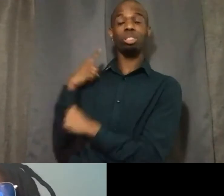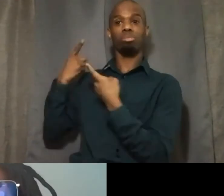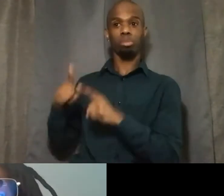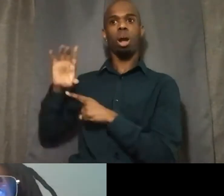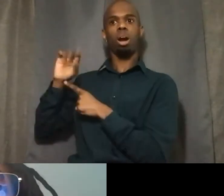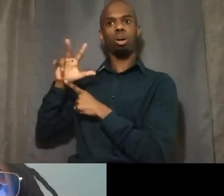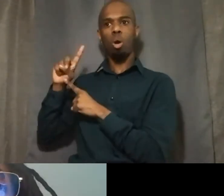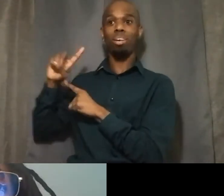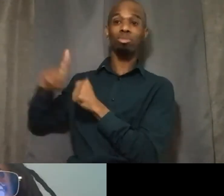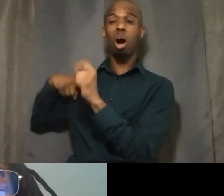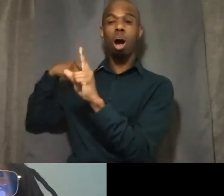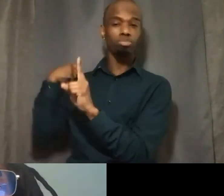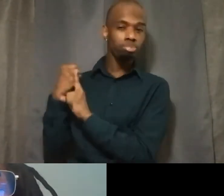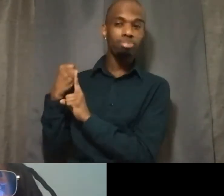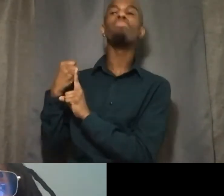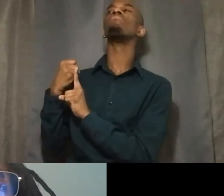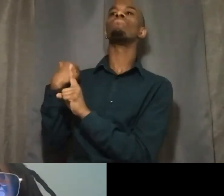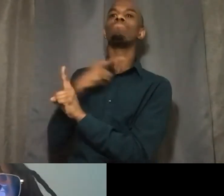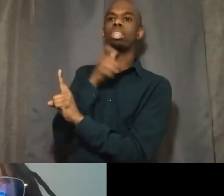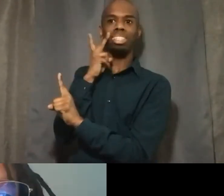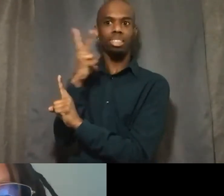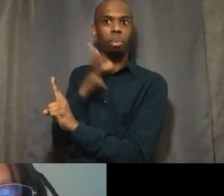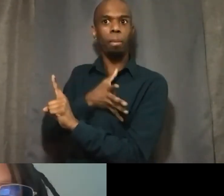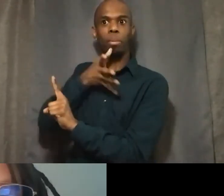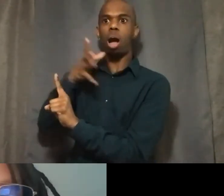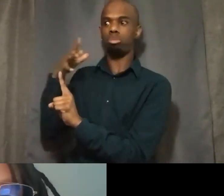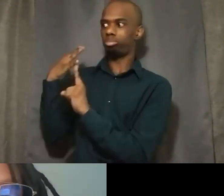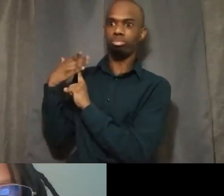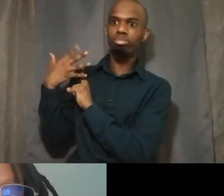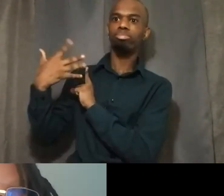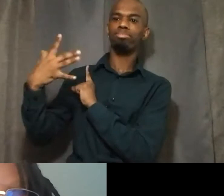And I was just so grateful to be with my Mom.